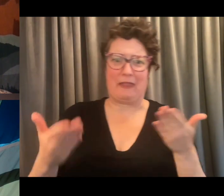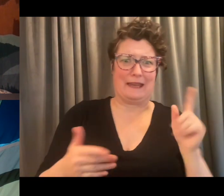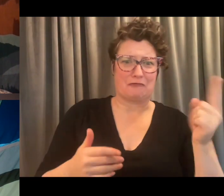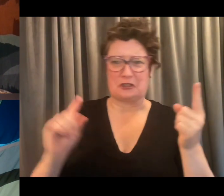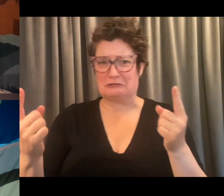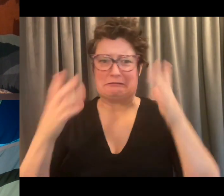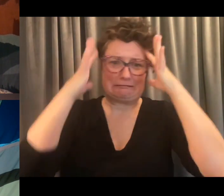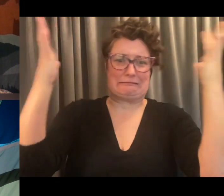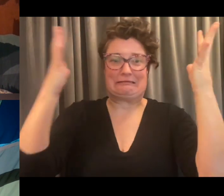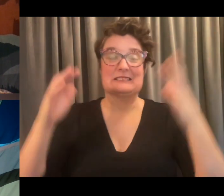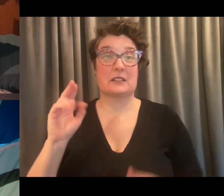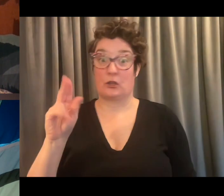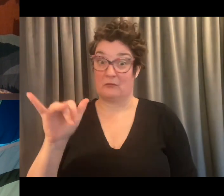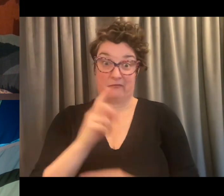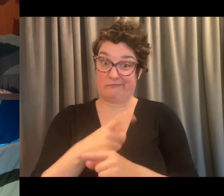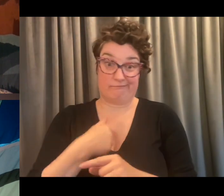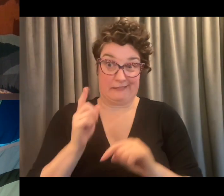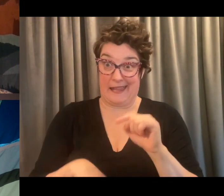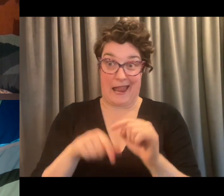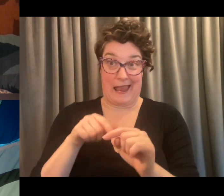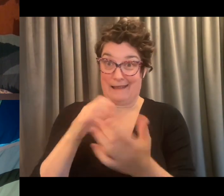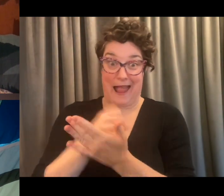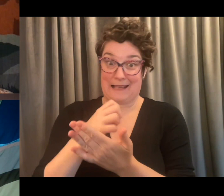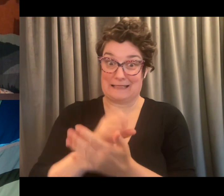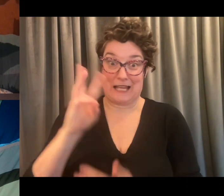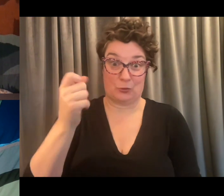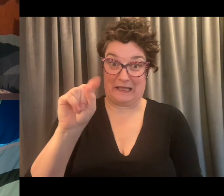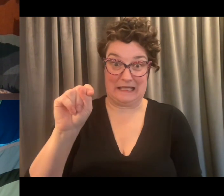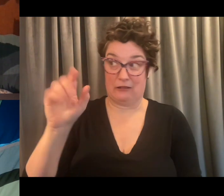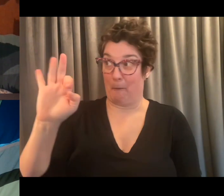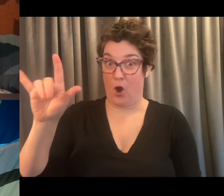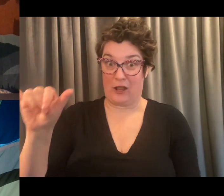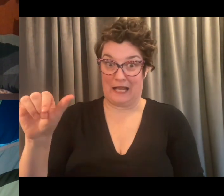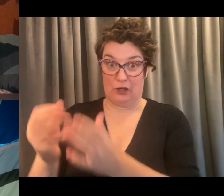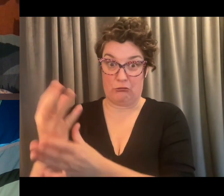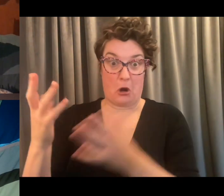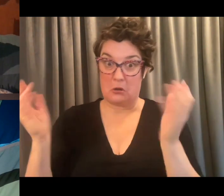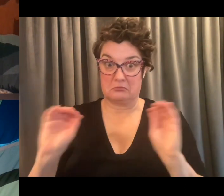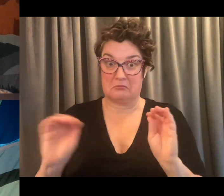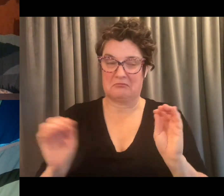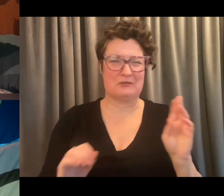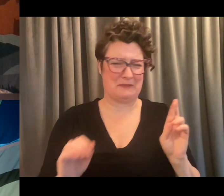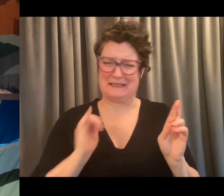Nomy: I have no access to wheat or barley growing. Rebekah: Yeah, me neither.